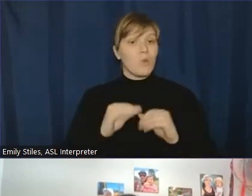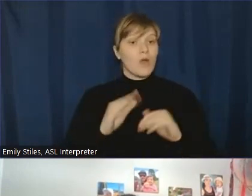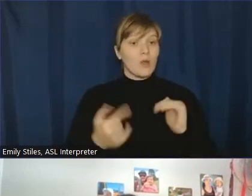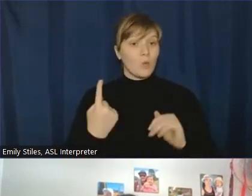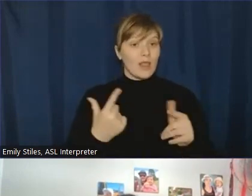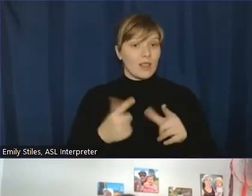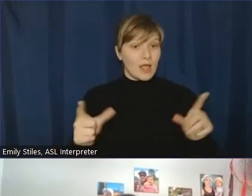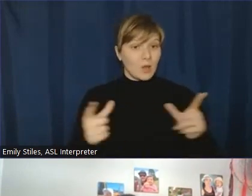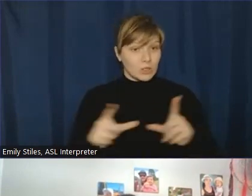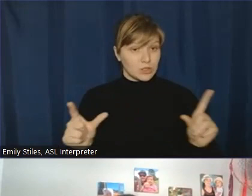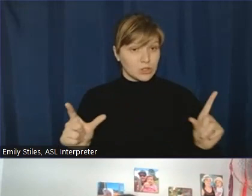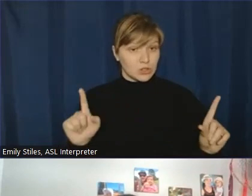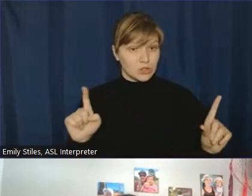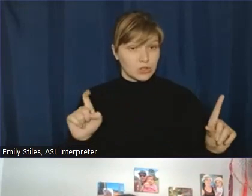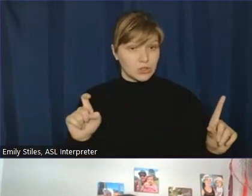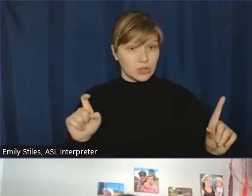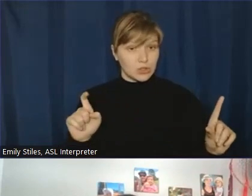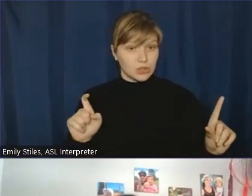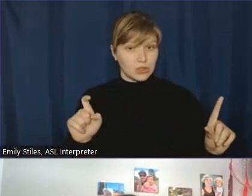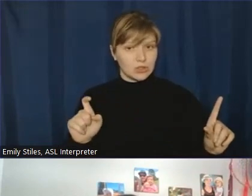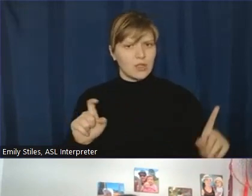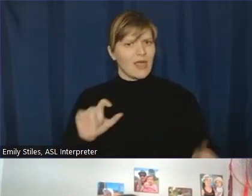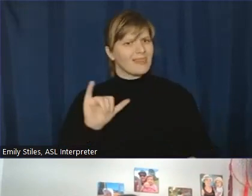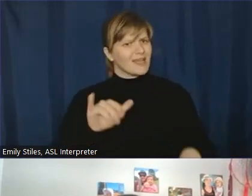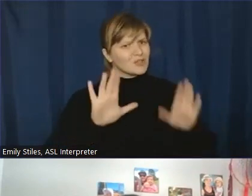That is a great question. I